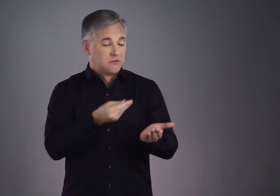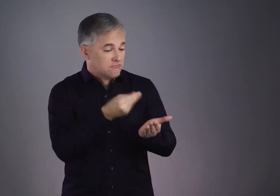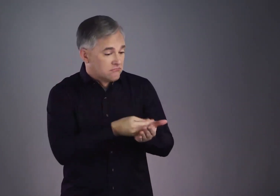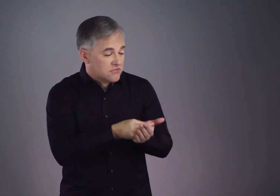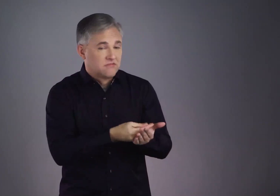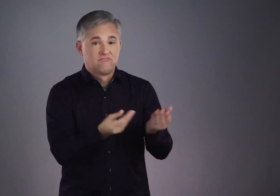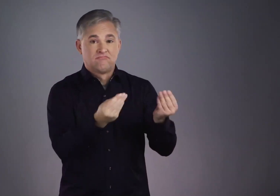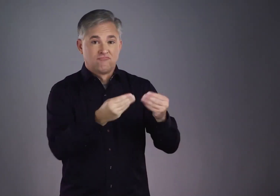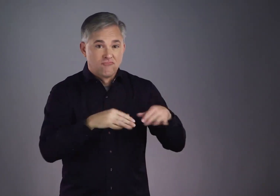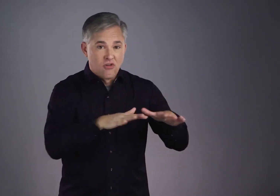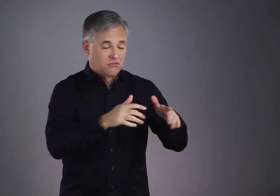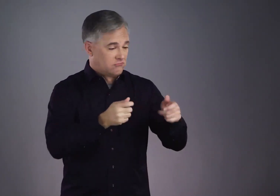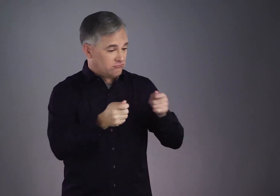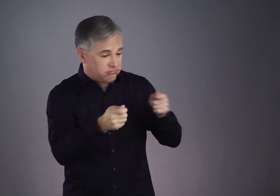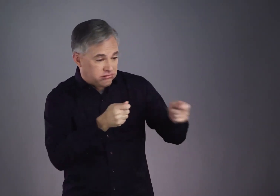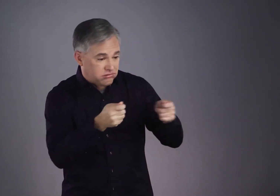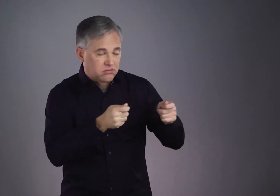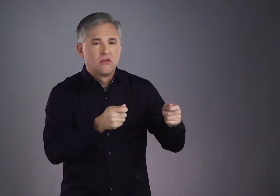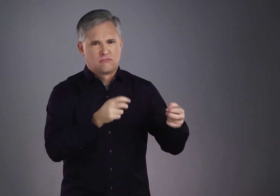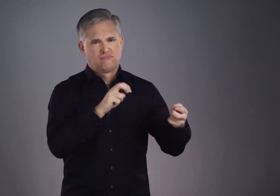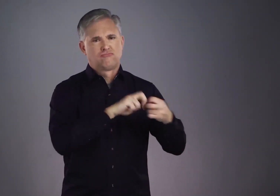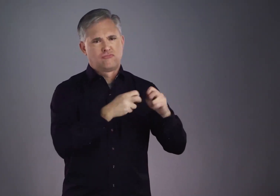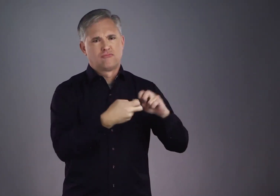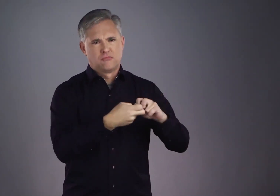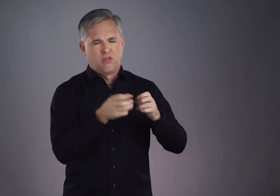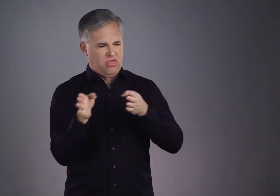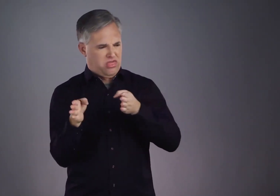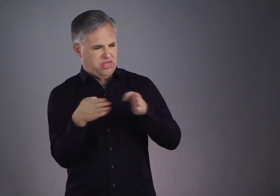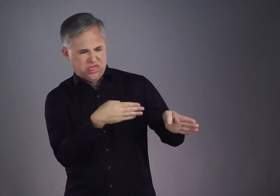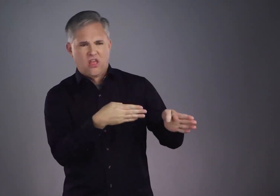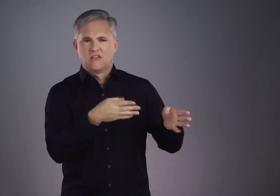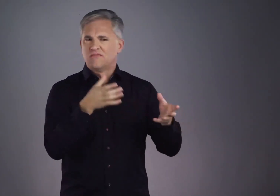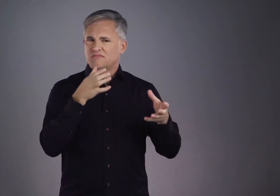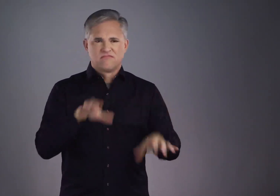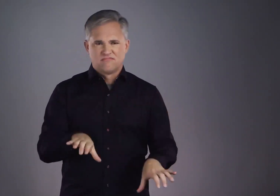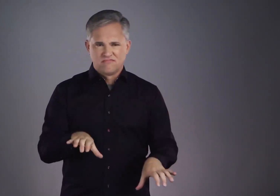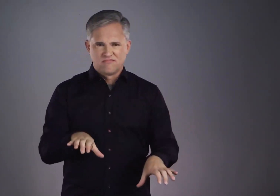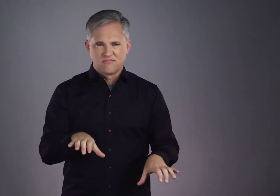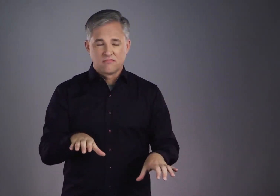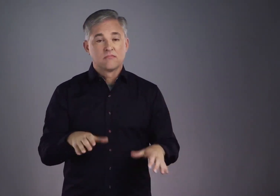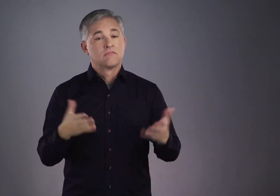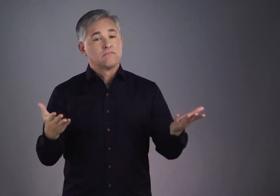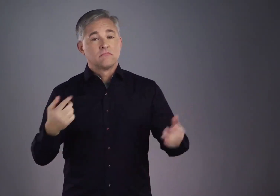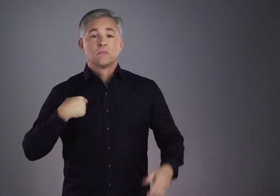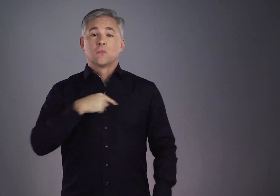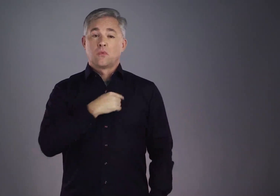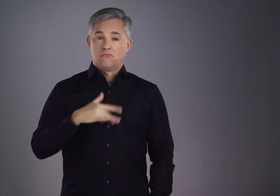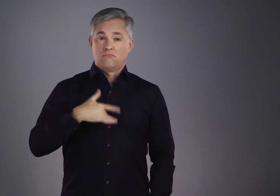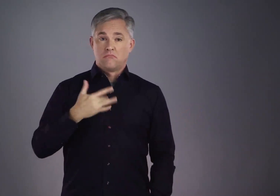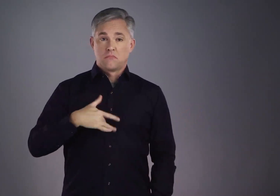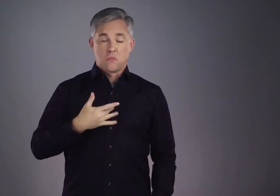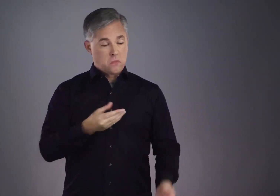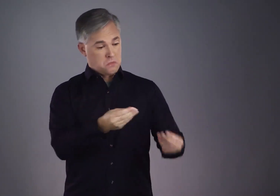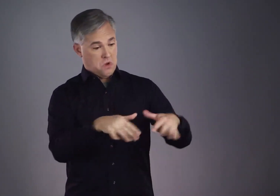may easily divert us from our primary spiritual aim. We think, therefore, that any considerable property